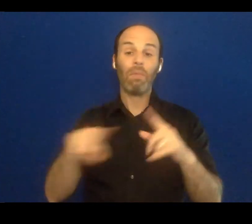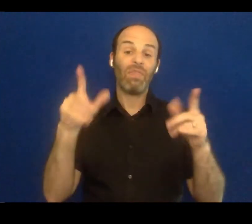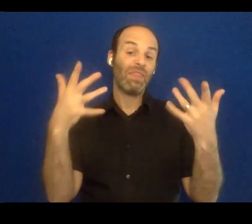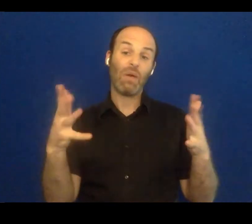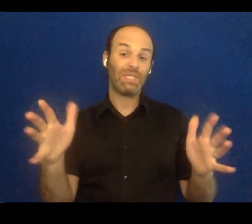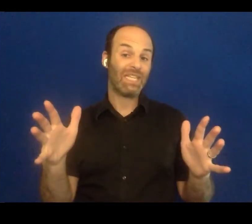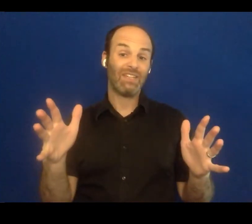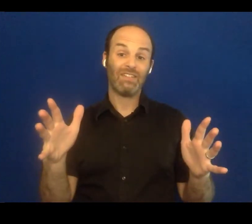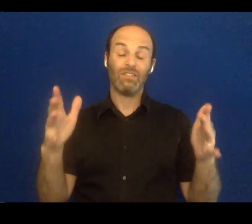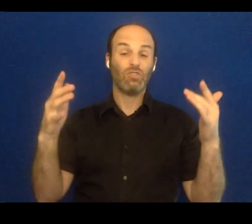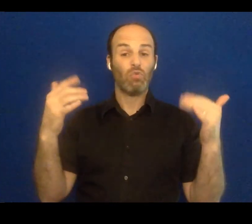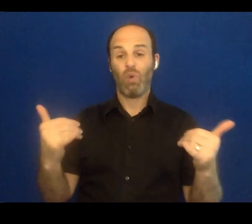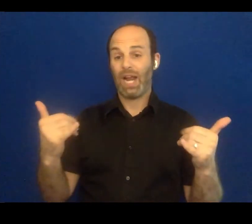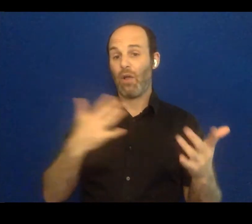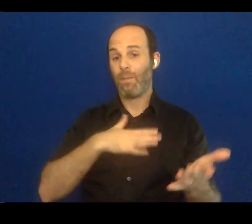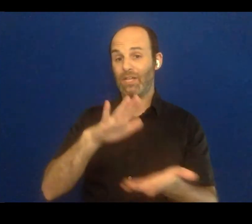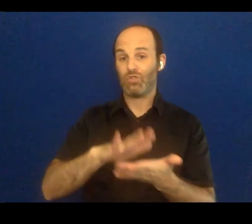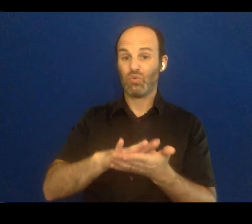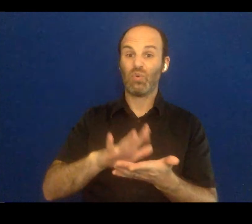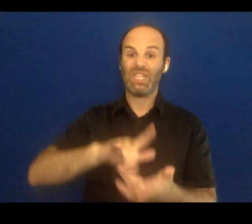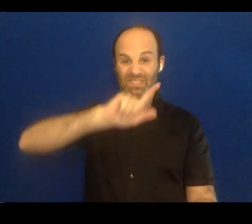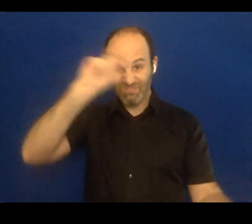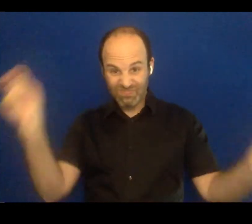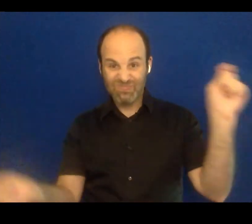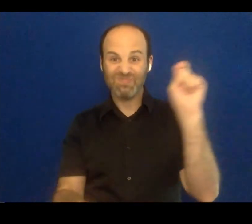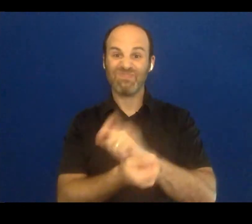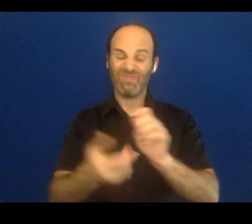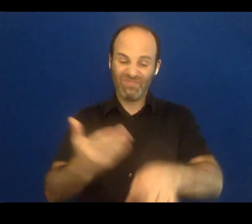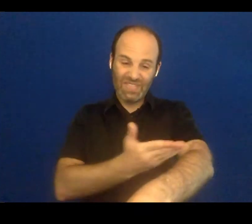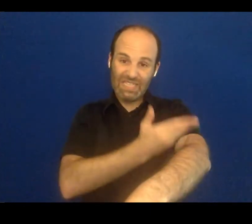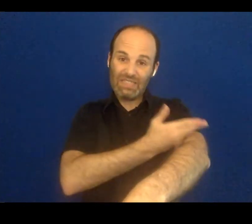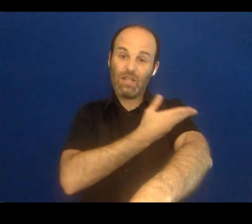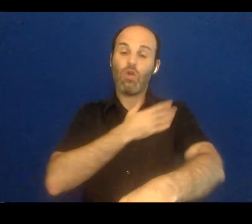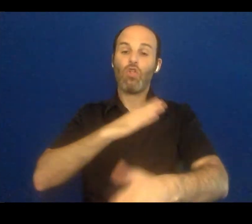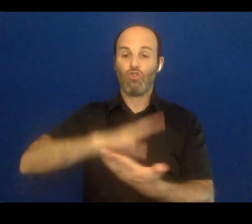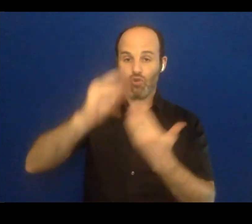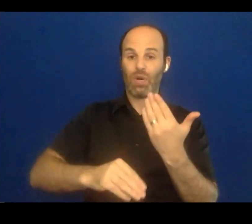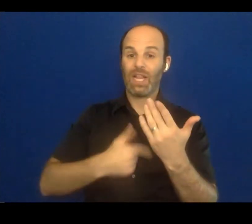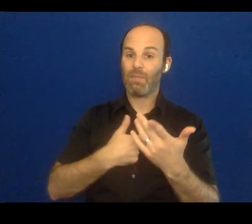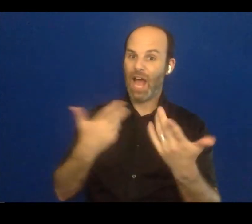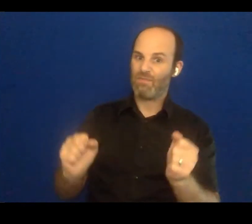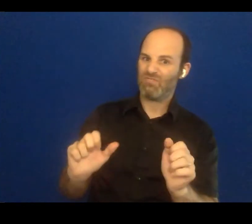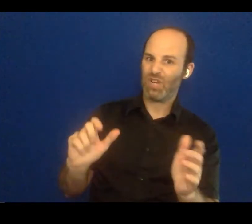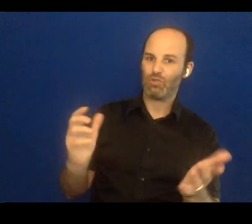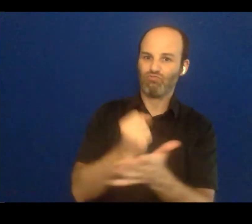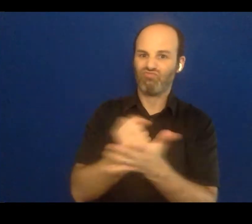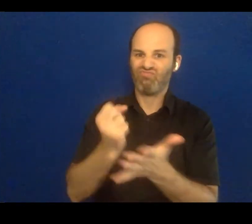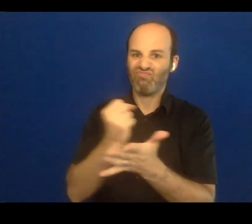AS THE SCHOOL IS IN THE MIDDLE OF OVER HAULING THE CRICK